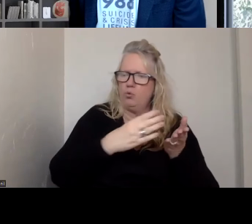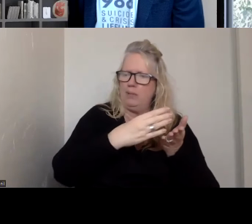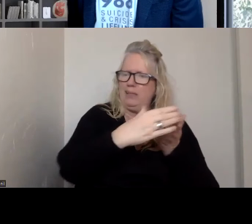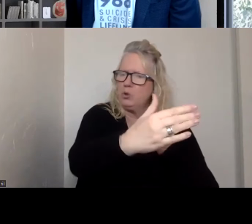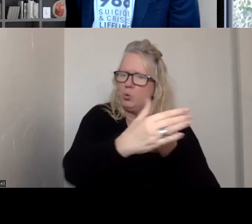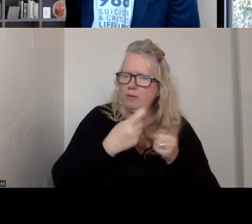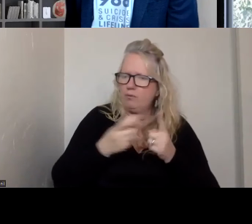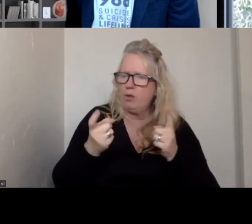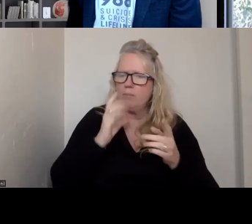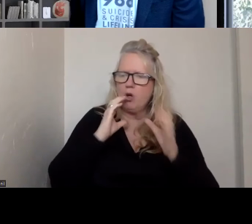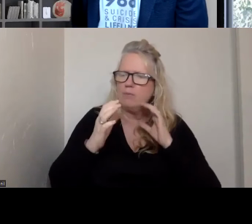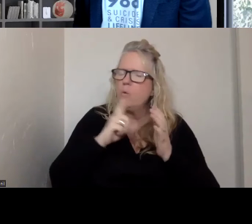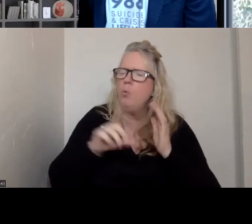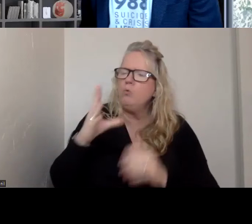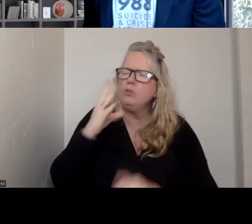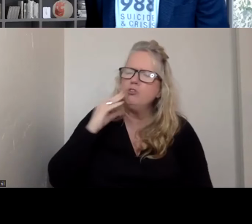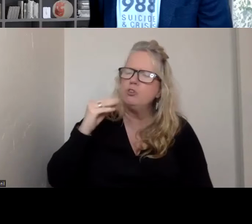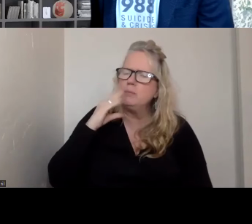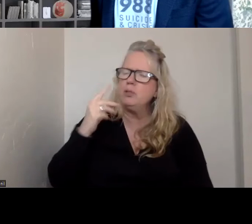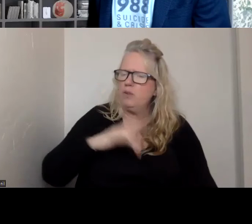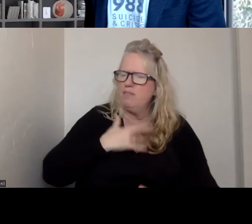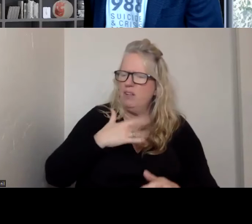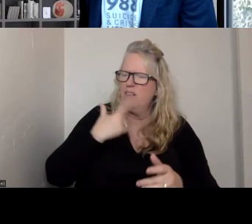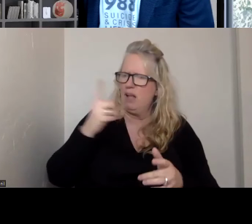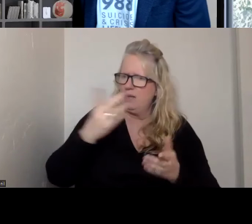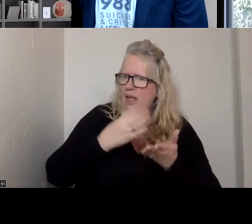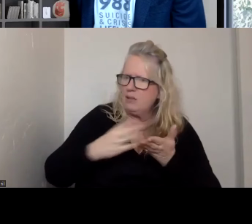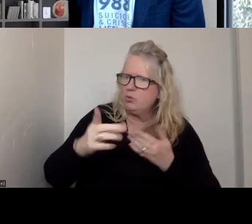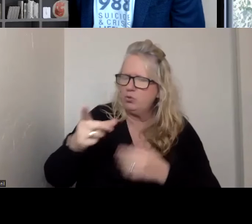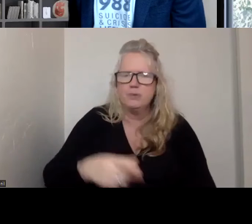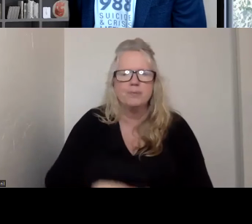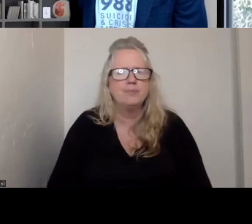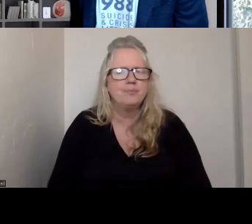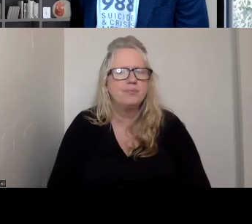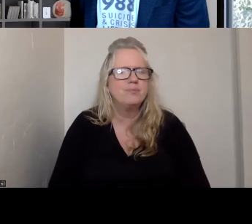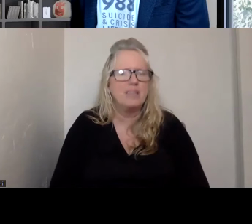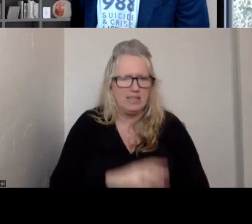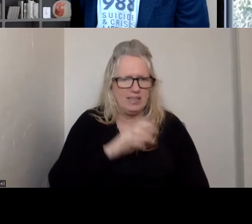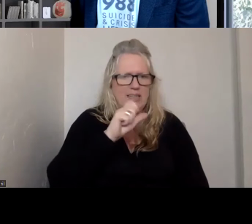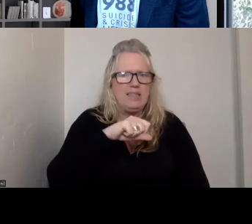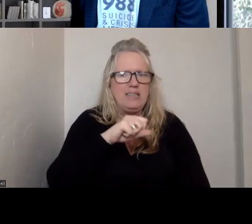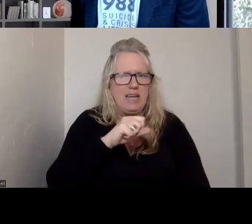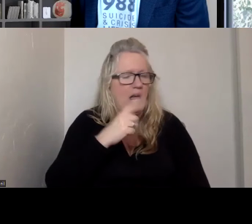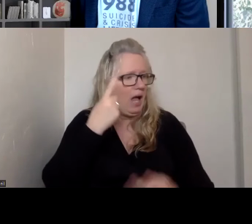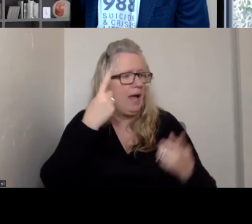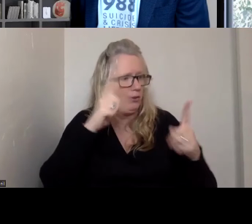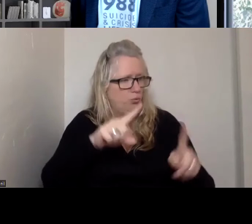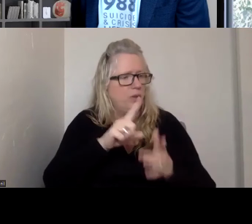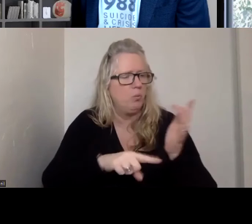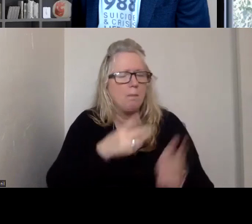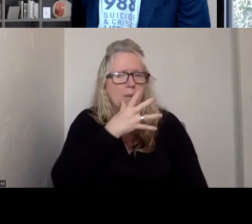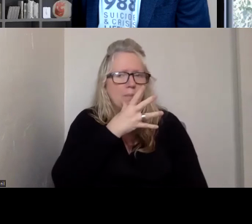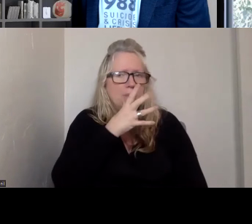WHAT IS YOUR EXPERIENCE? >>: I AGREE. I THINK THE